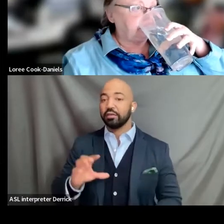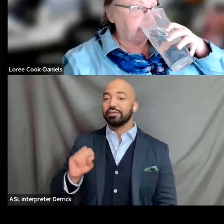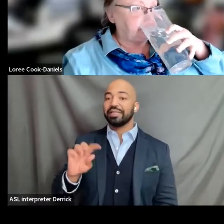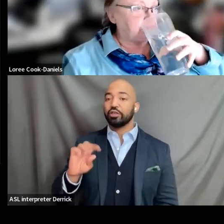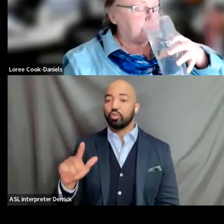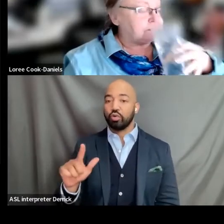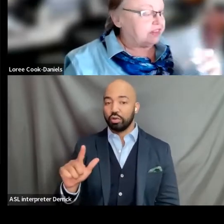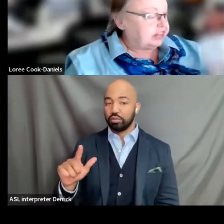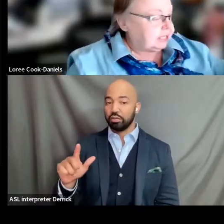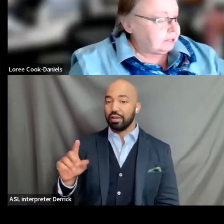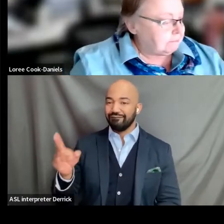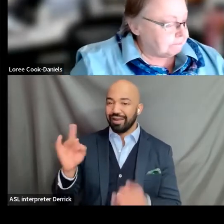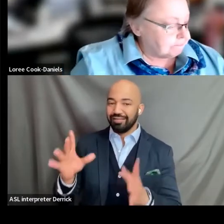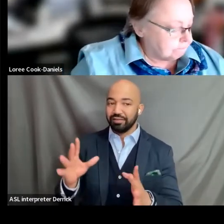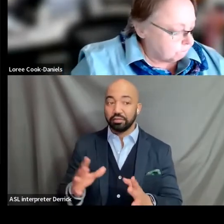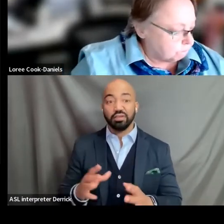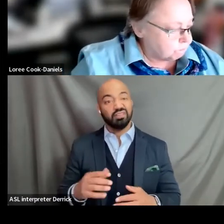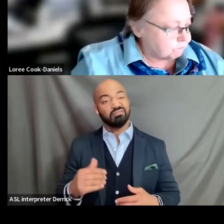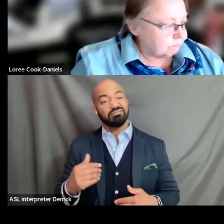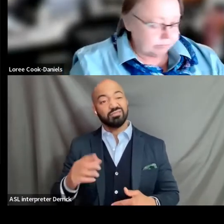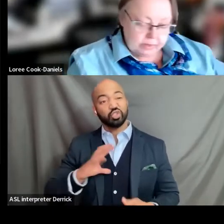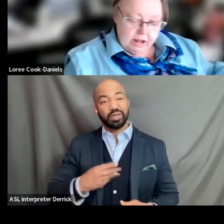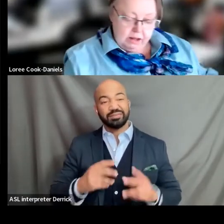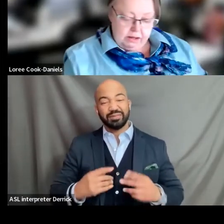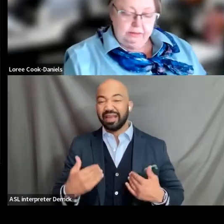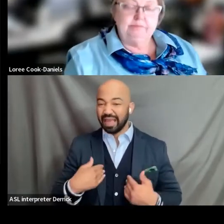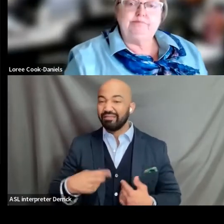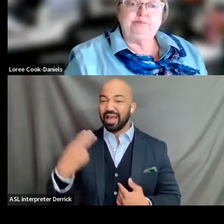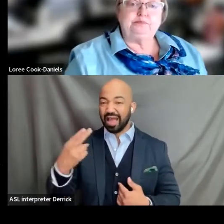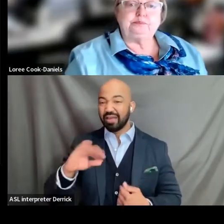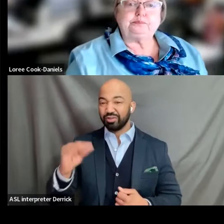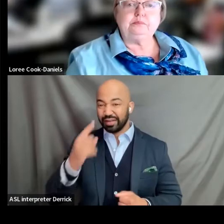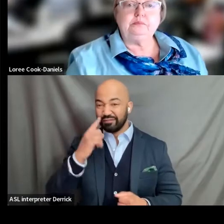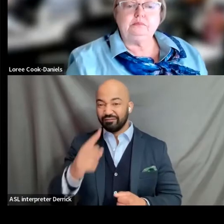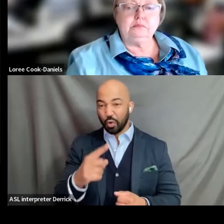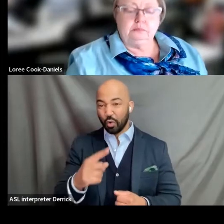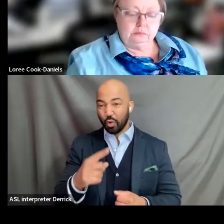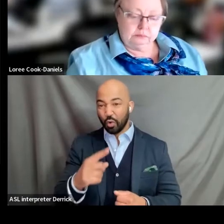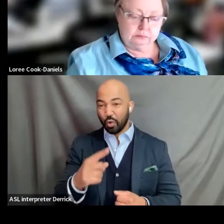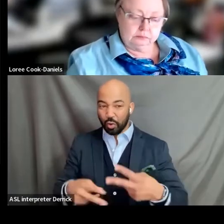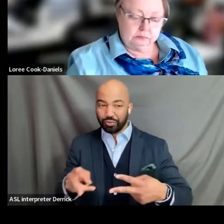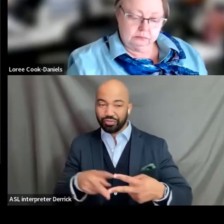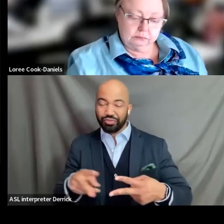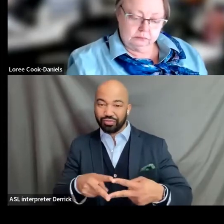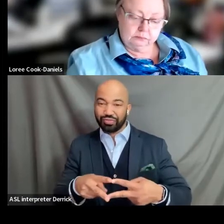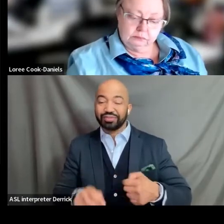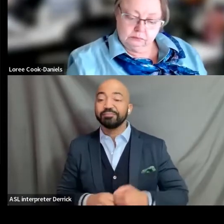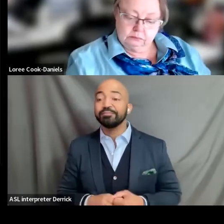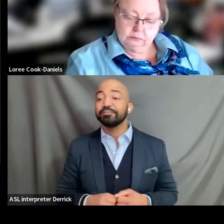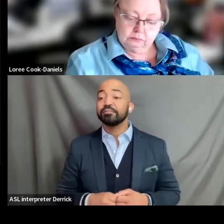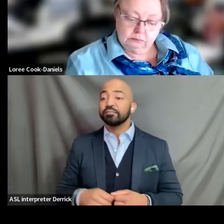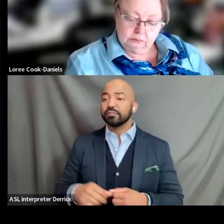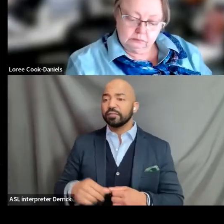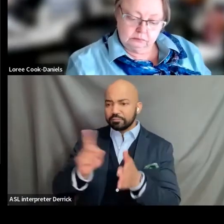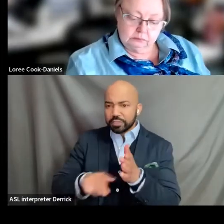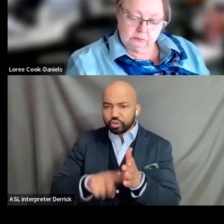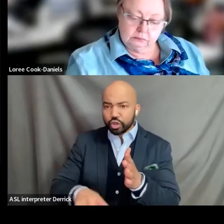of both intimate partner violence and sexual violence. Multiple studies that have been collected estimate